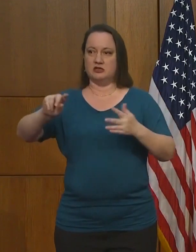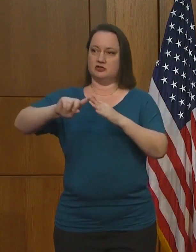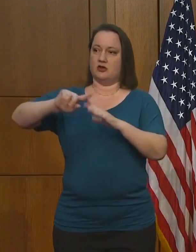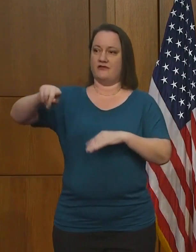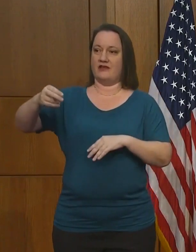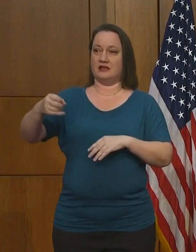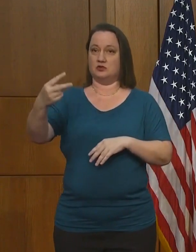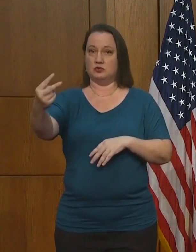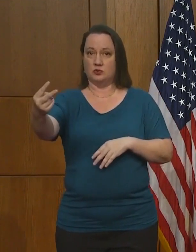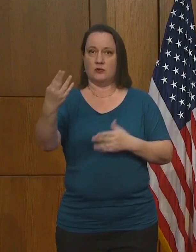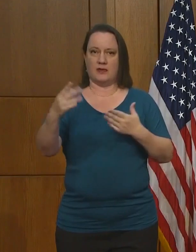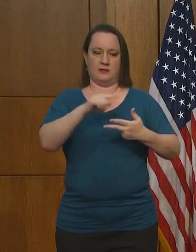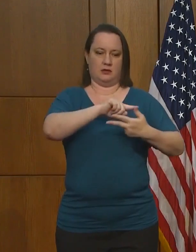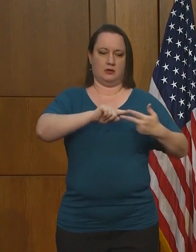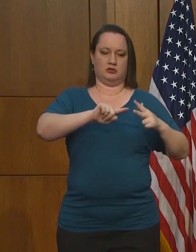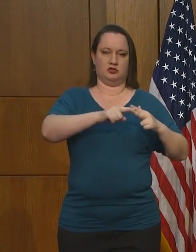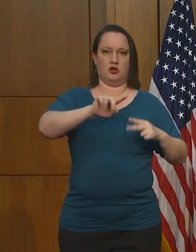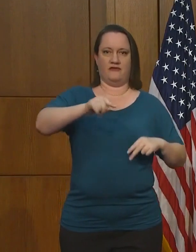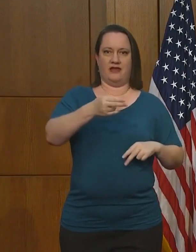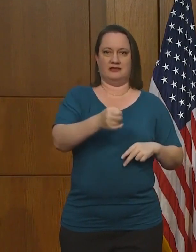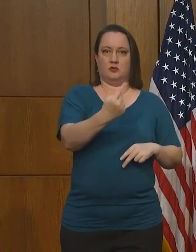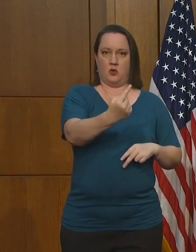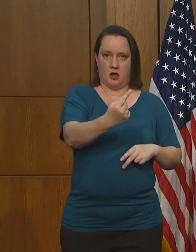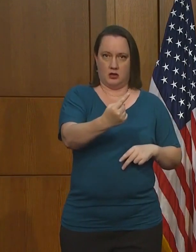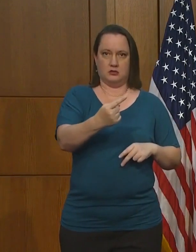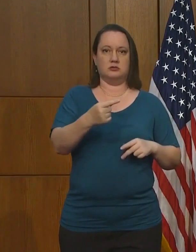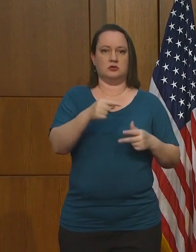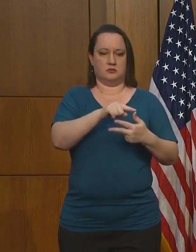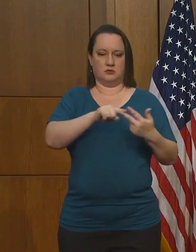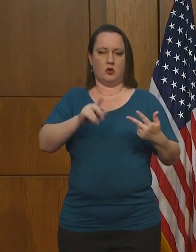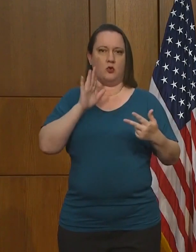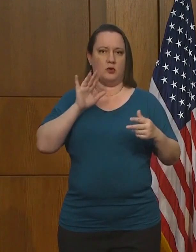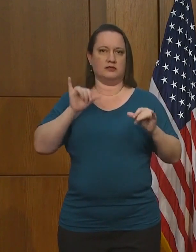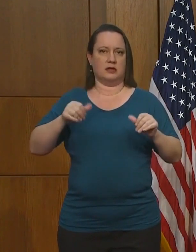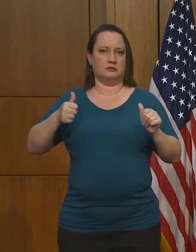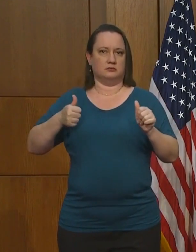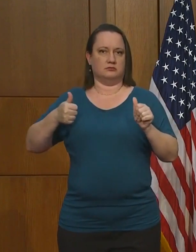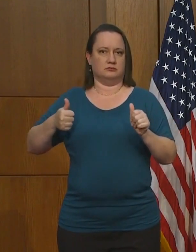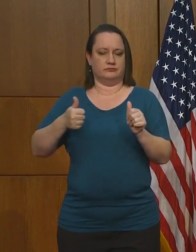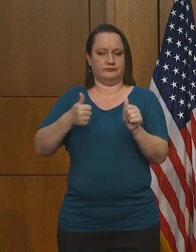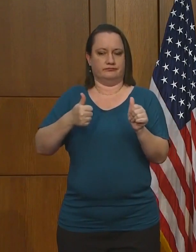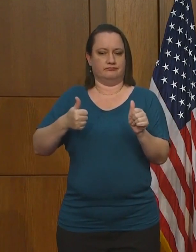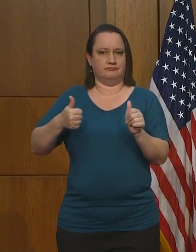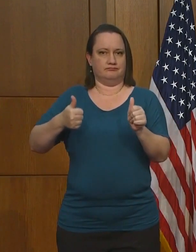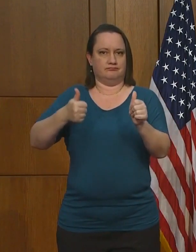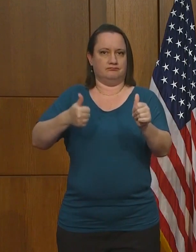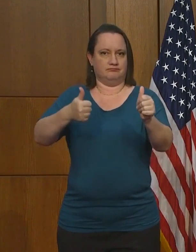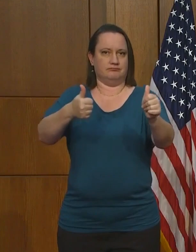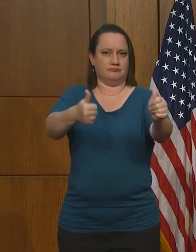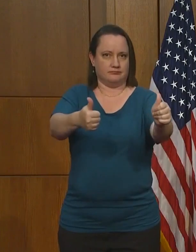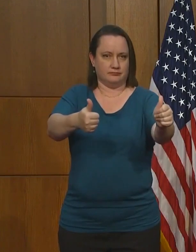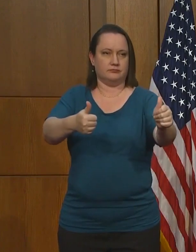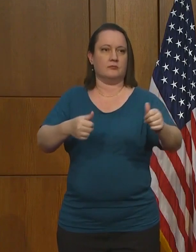REST OF THE STATE FOR EXAMPLE A FACE TO THEY MAY BE GOING INTO FACE ONCE A DAY. THEY WILL BE